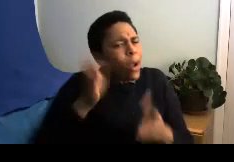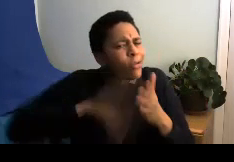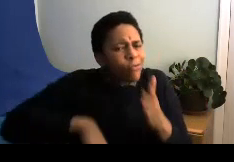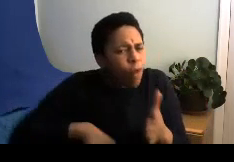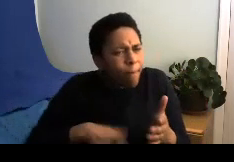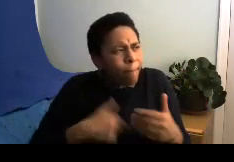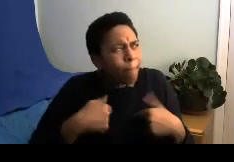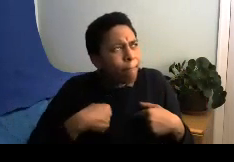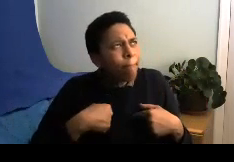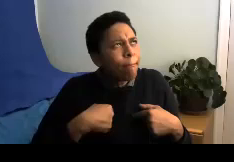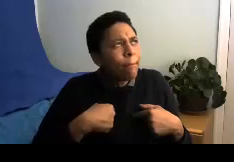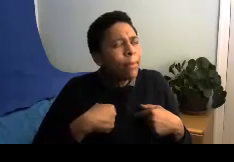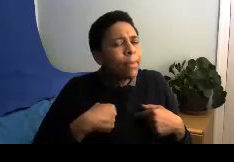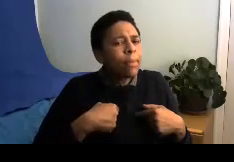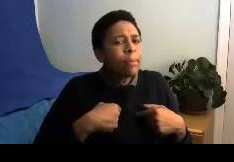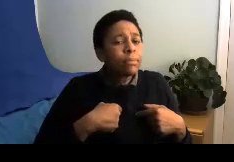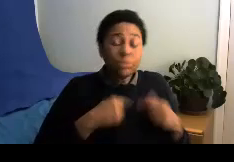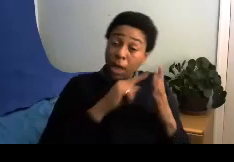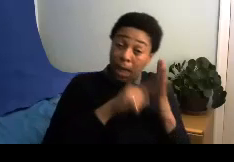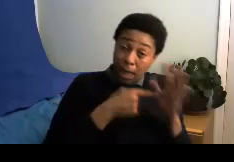know, in James Baldwin's words before you sort of